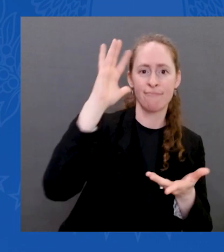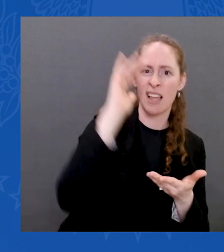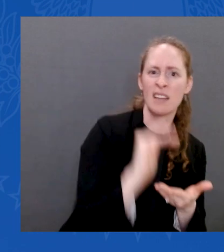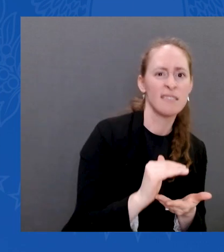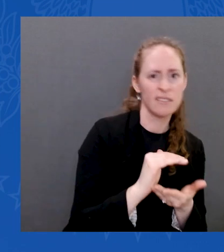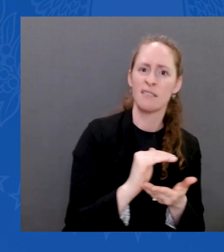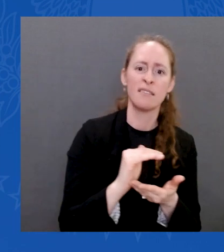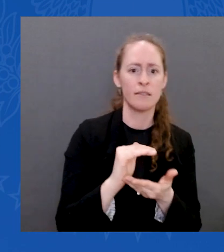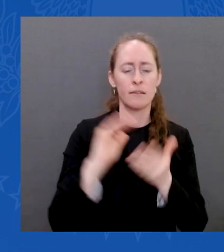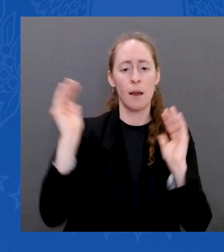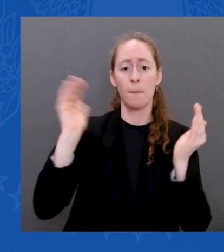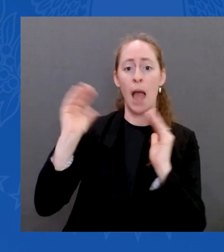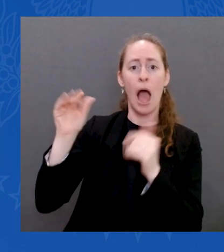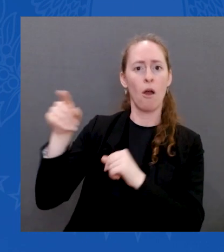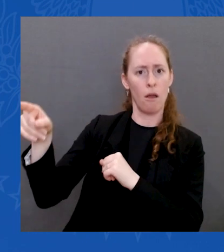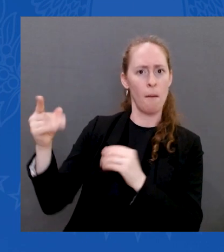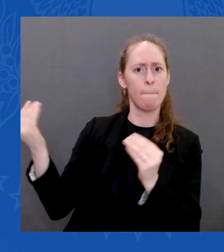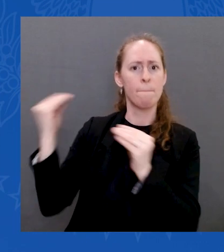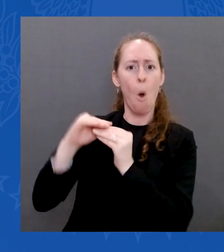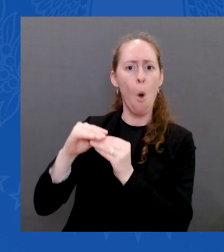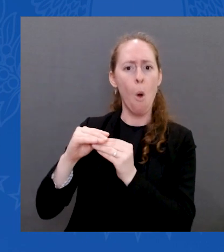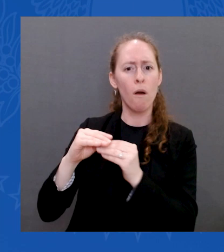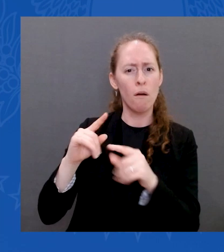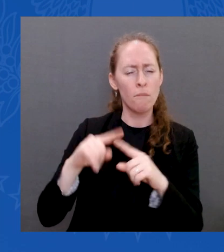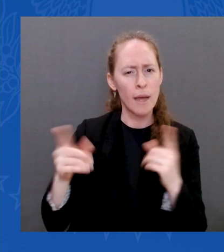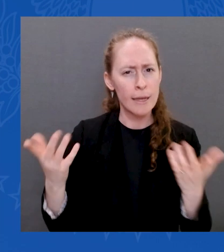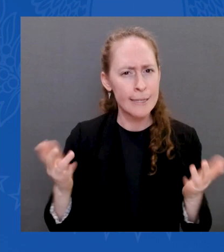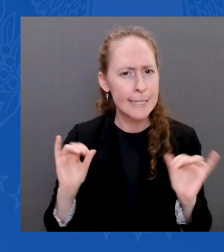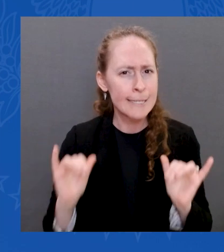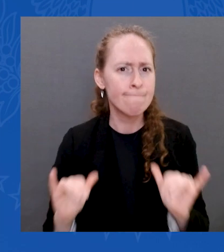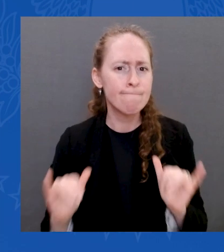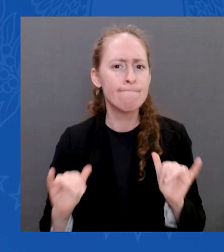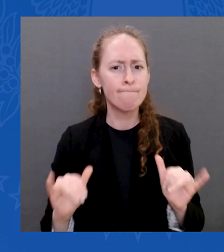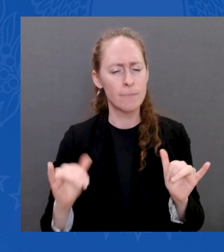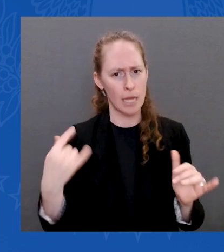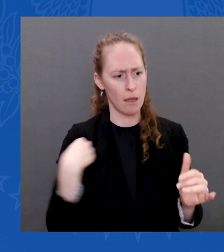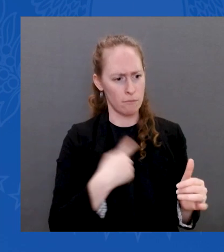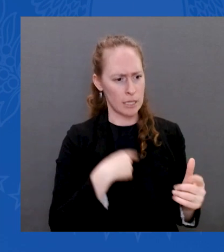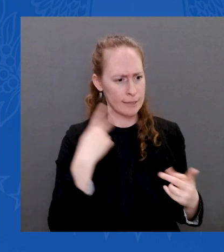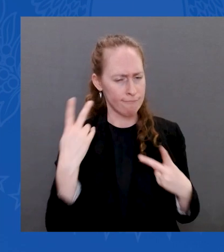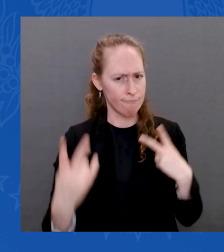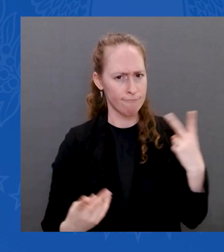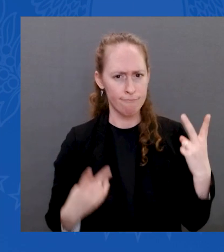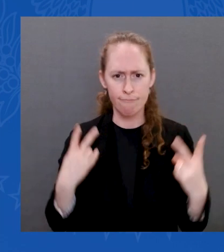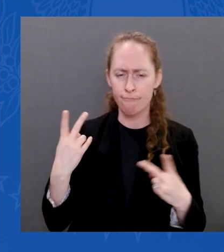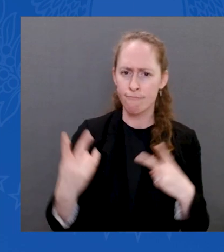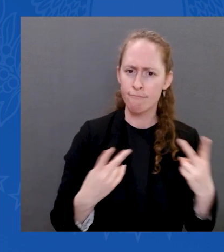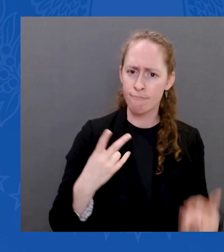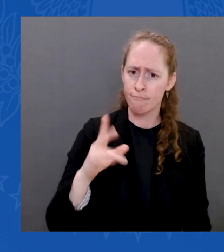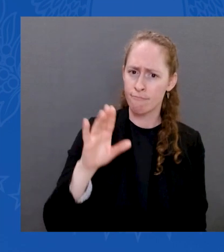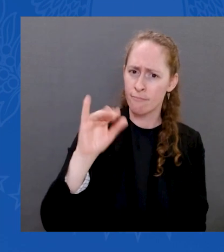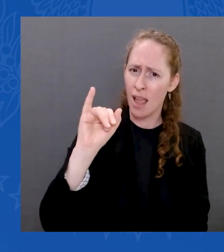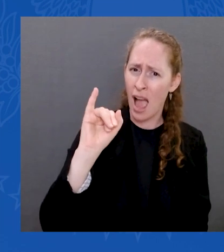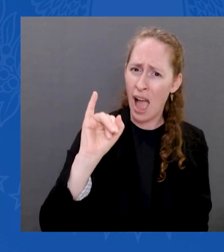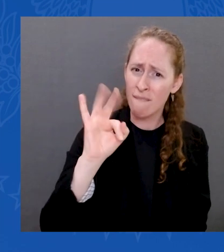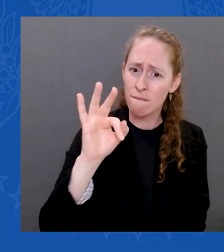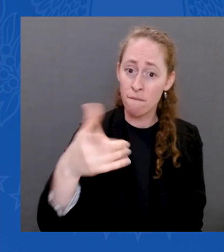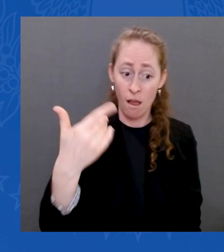And also, we learned that if, in fact, you have kids go to school at three years old